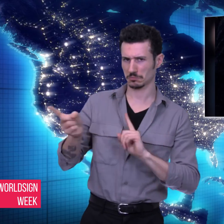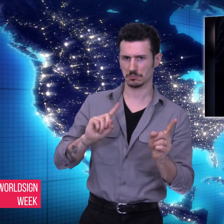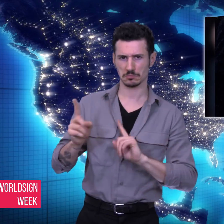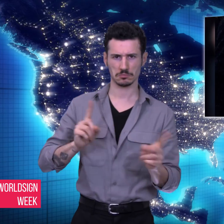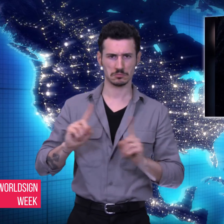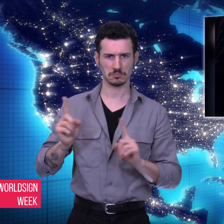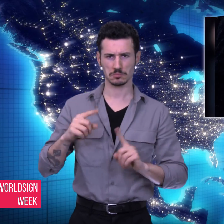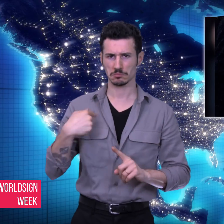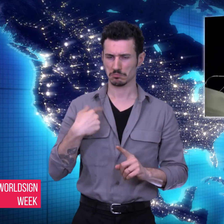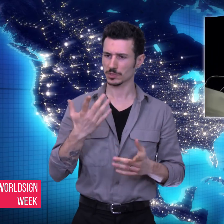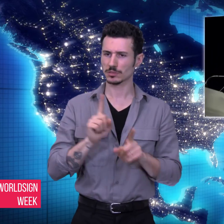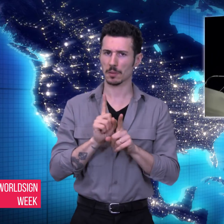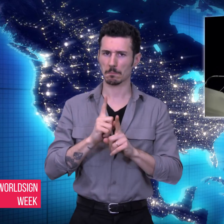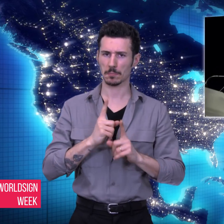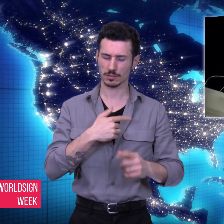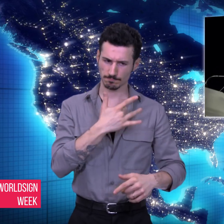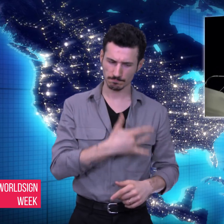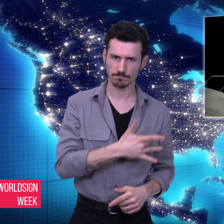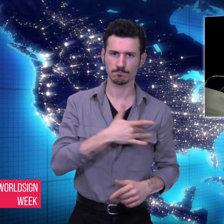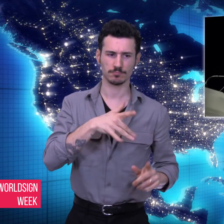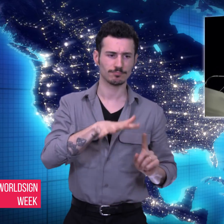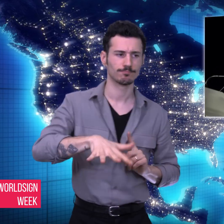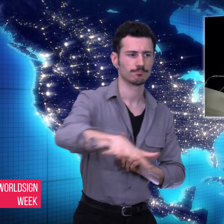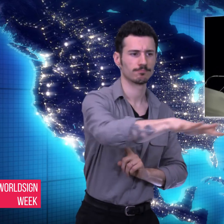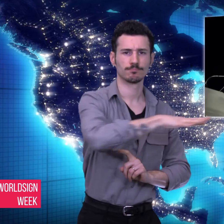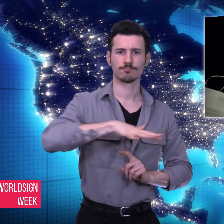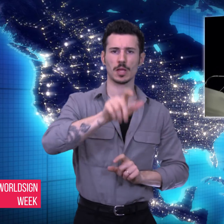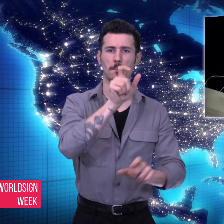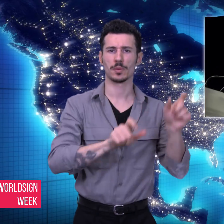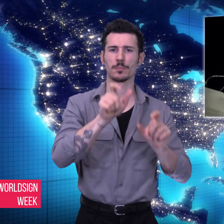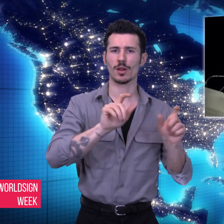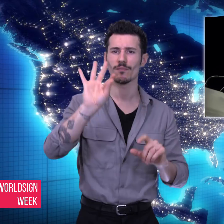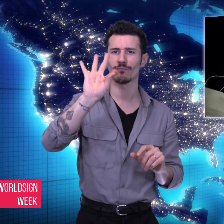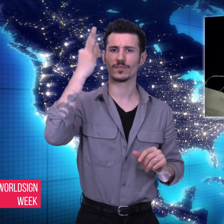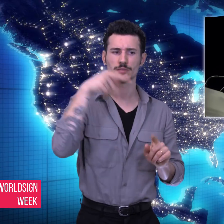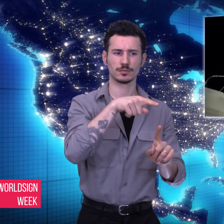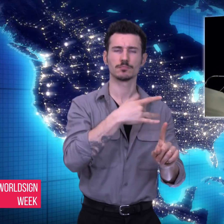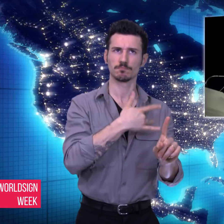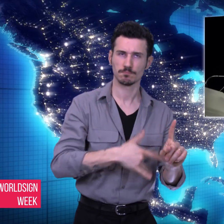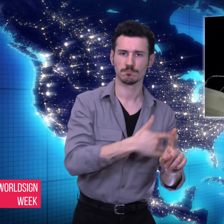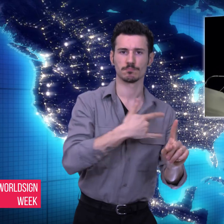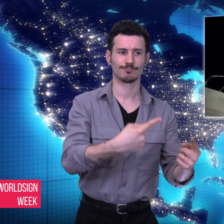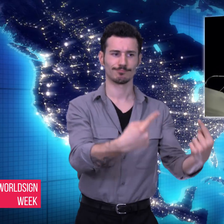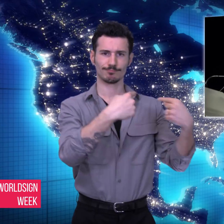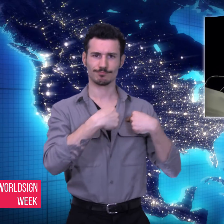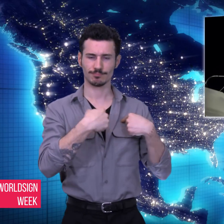“I never betrayed [the French people] their trust.”